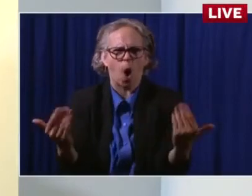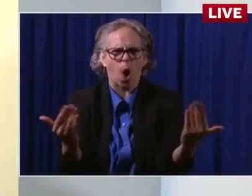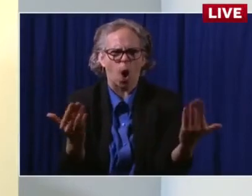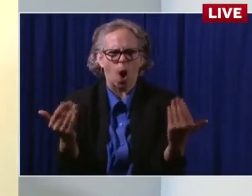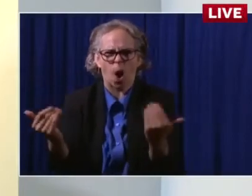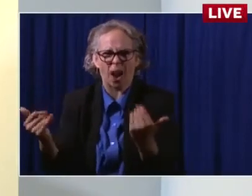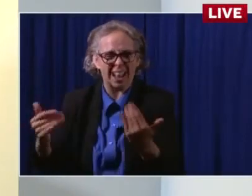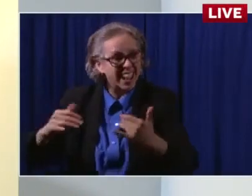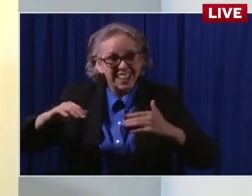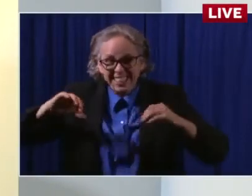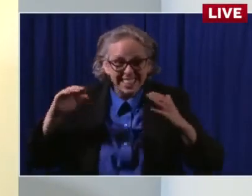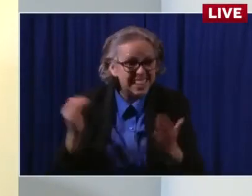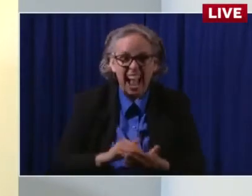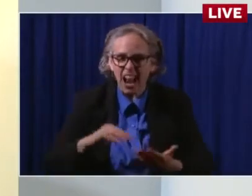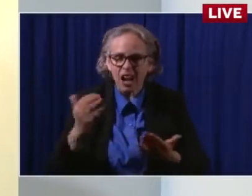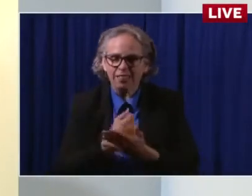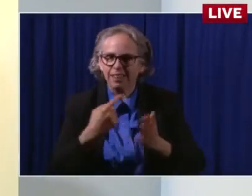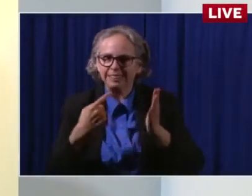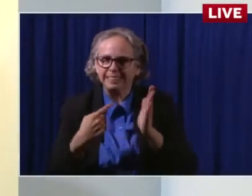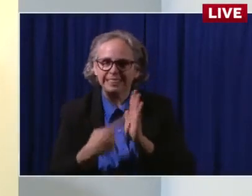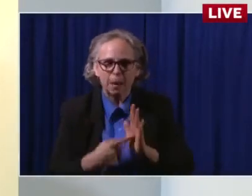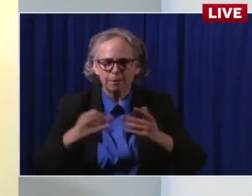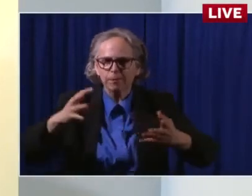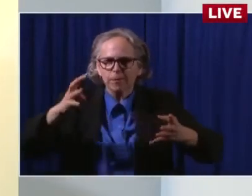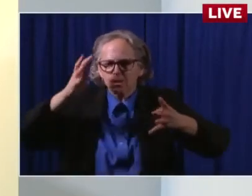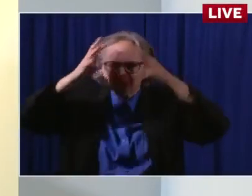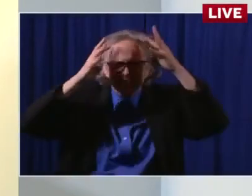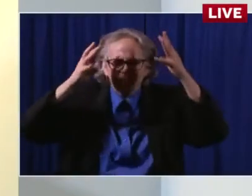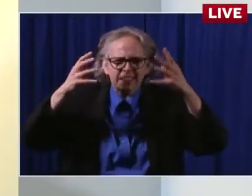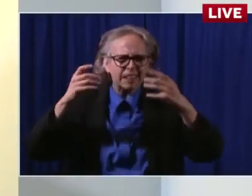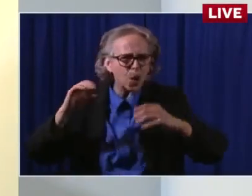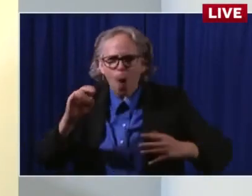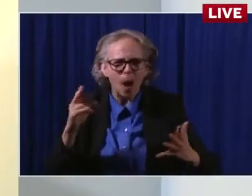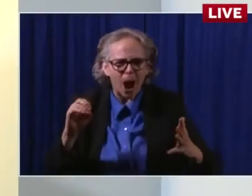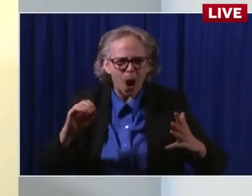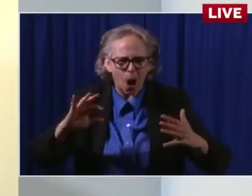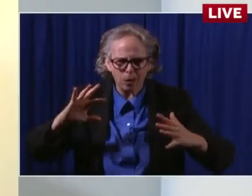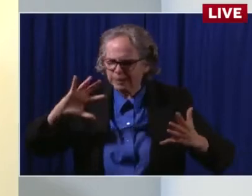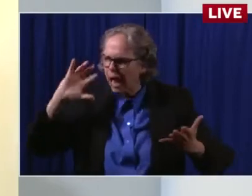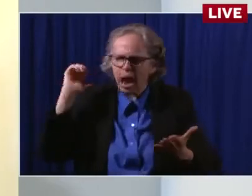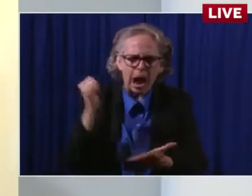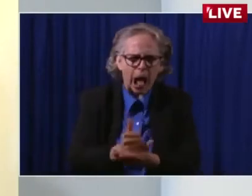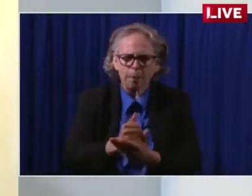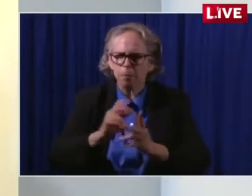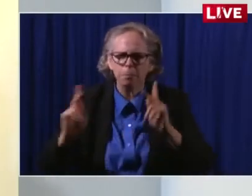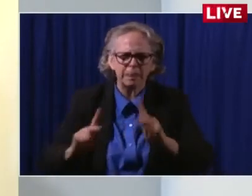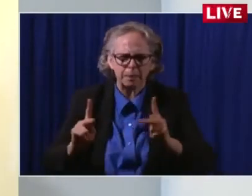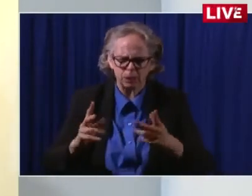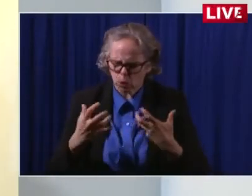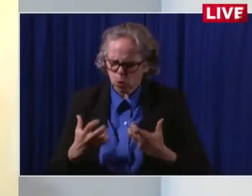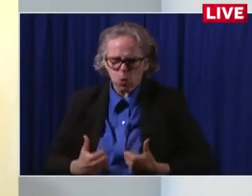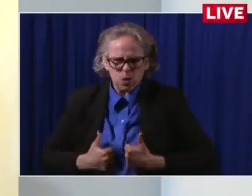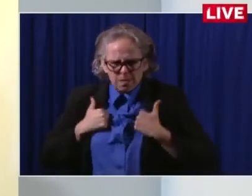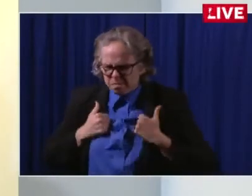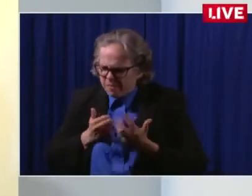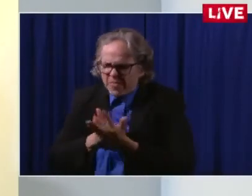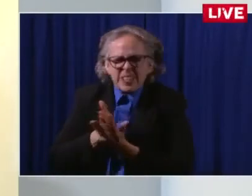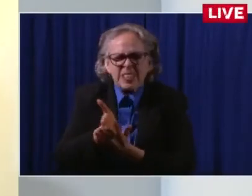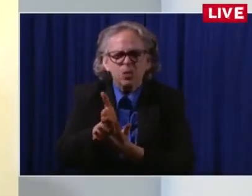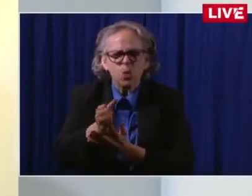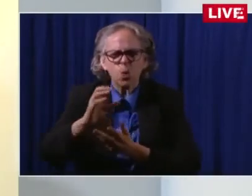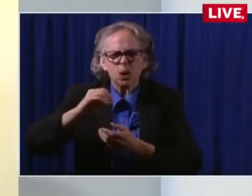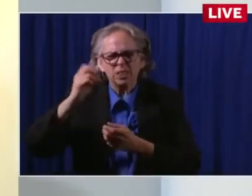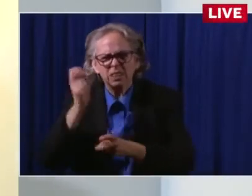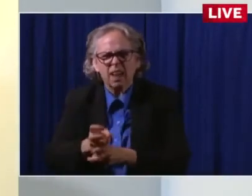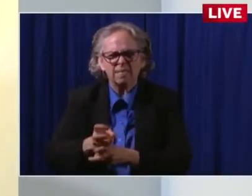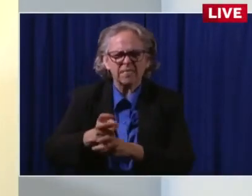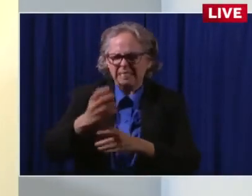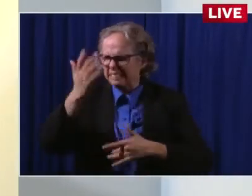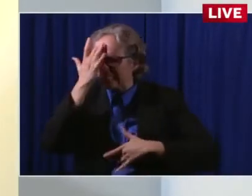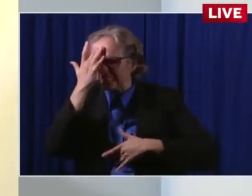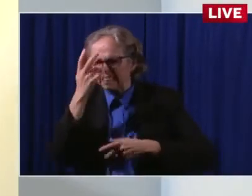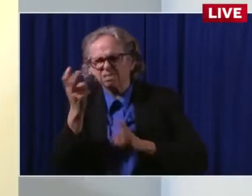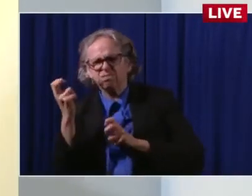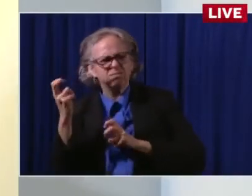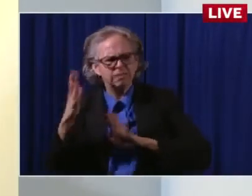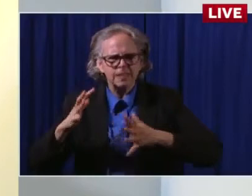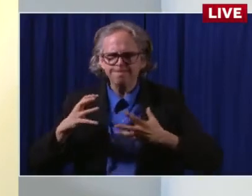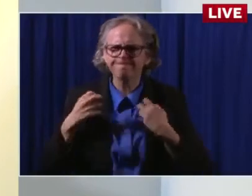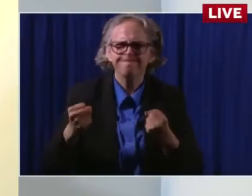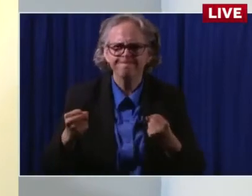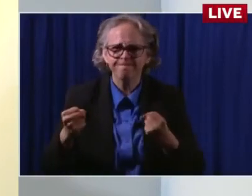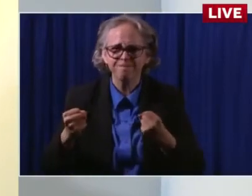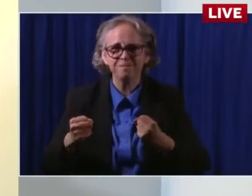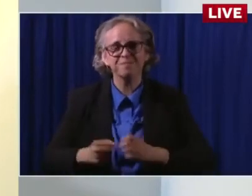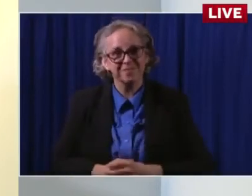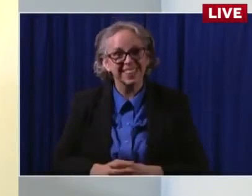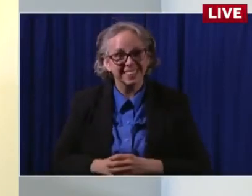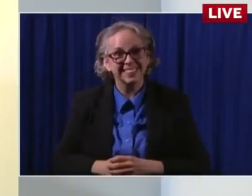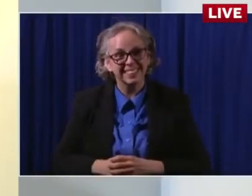SO PLASMA DONATION, OHIO INNOVATORS IN THE MEDICAL CARE FIELD ARE USING THIS TO HELP PEOPLE NOT ONLY SURVIVE WHEN THEY ARE IN DIFFICULT SITUATIONS BUT TO EVEN SHORTEN THE STAY ARE